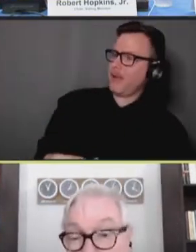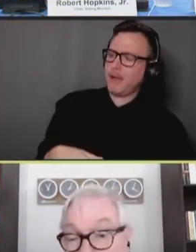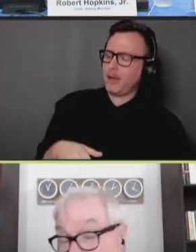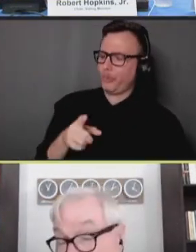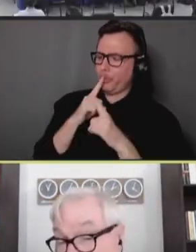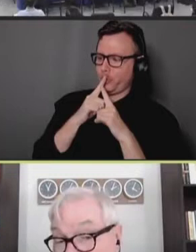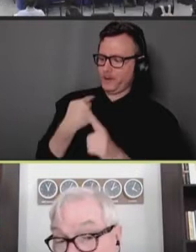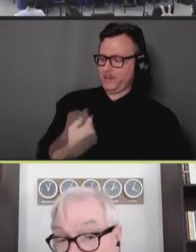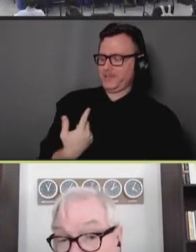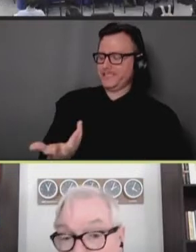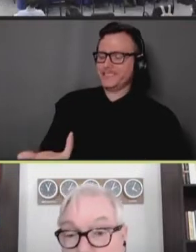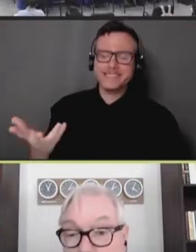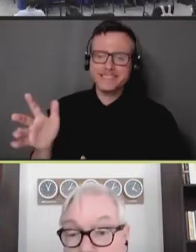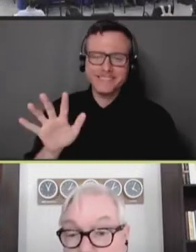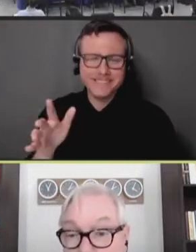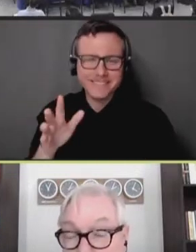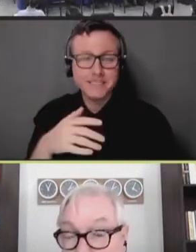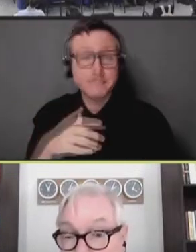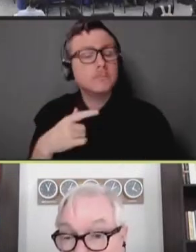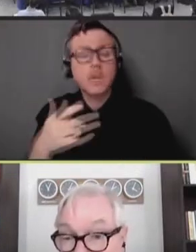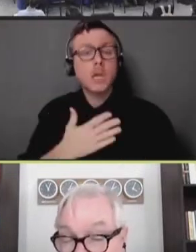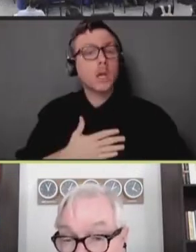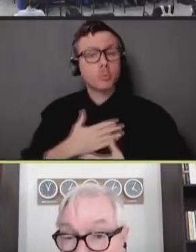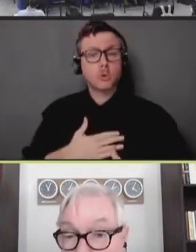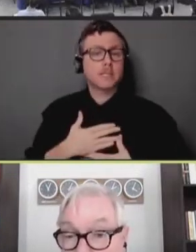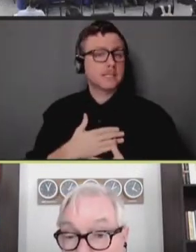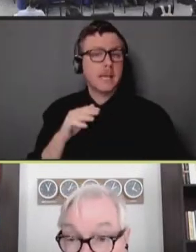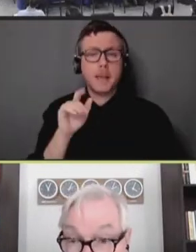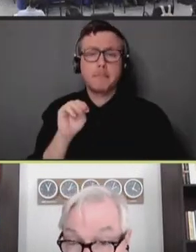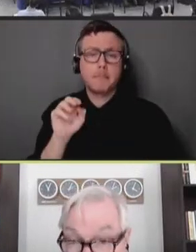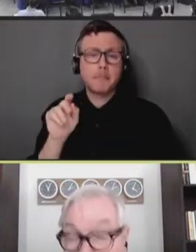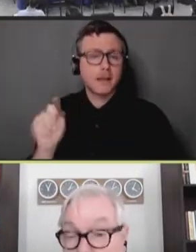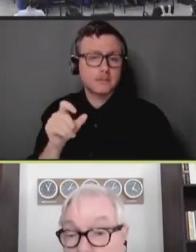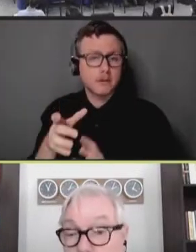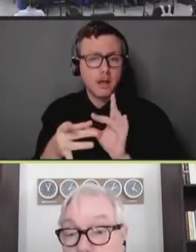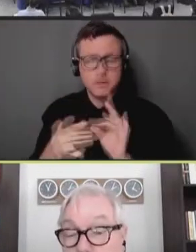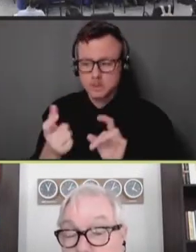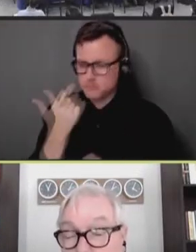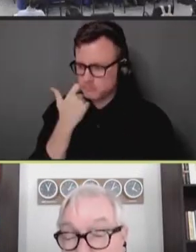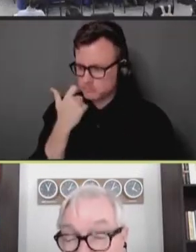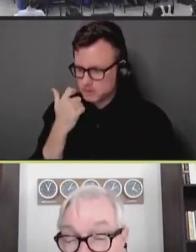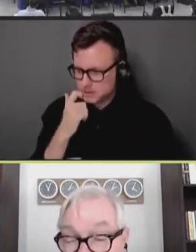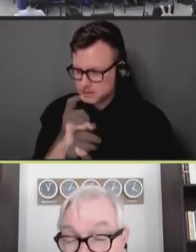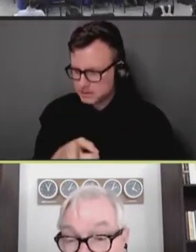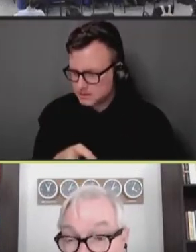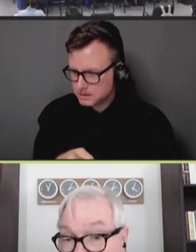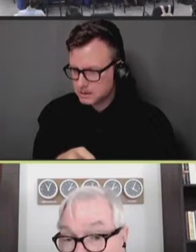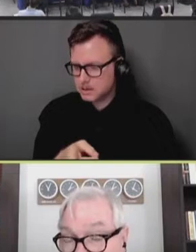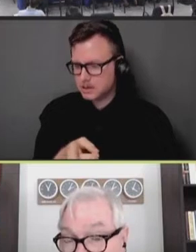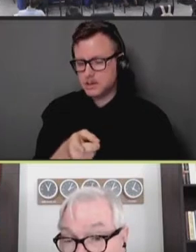I just wanted to say that I very much appreciated Matt's comments in the previous question about the mRNA.